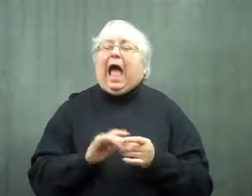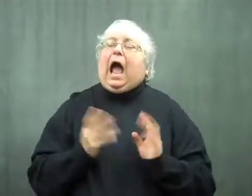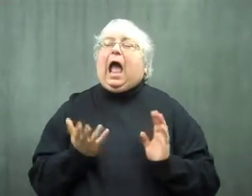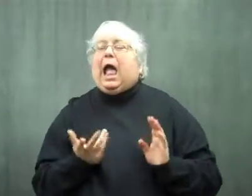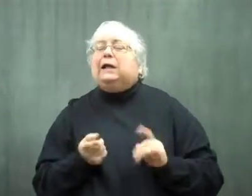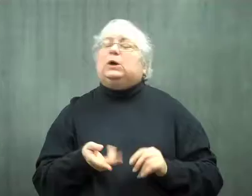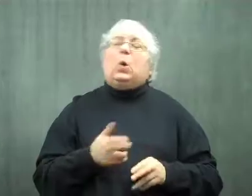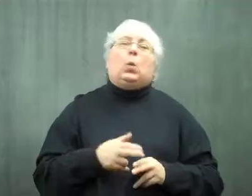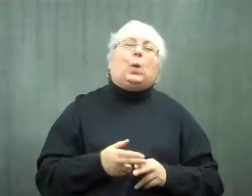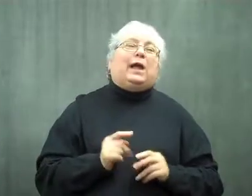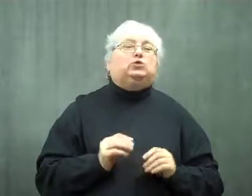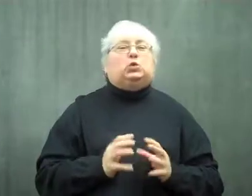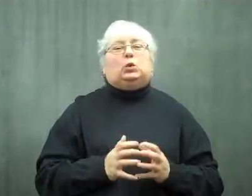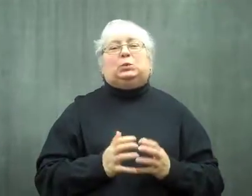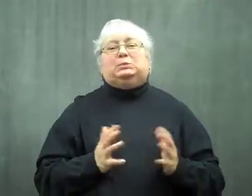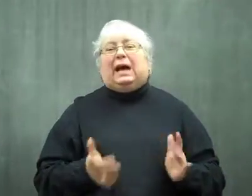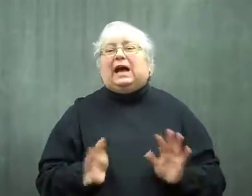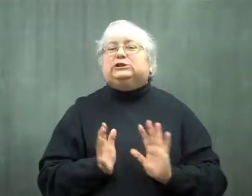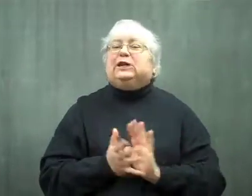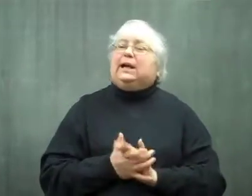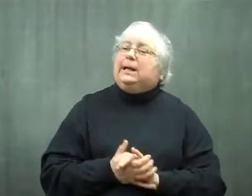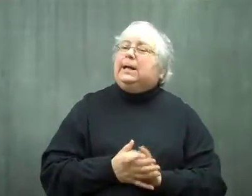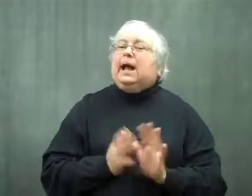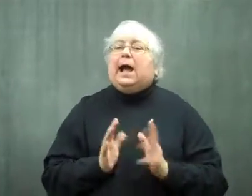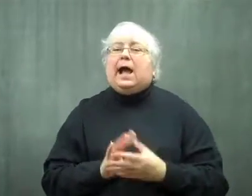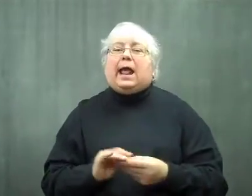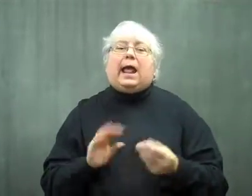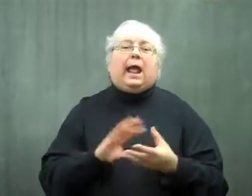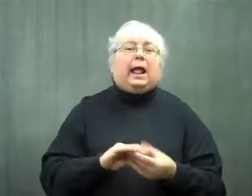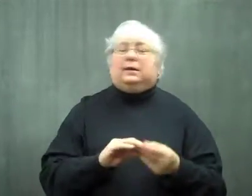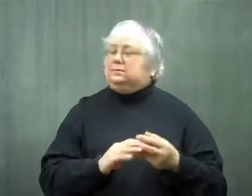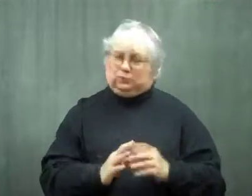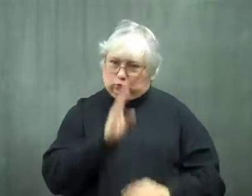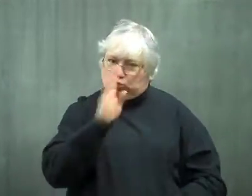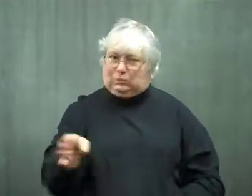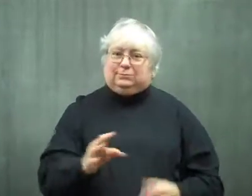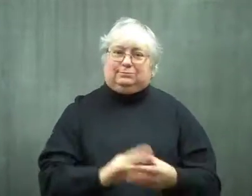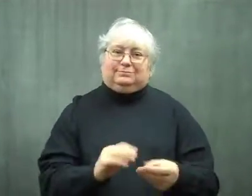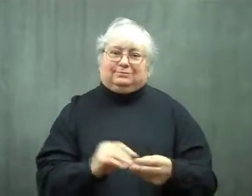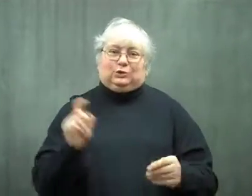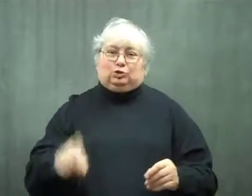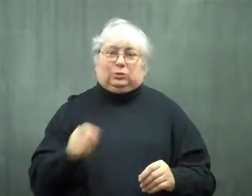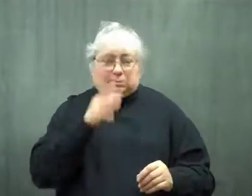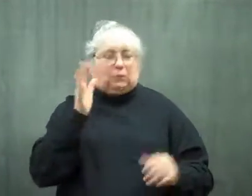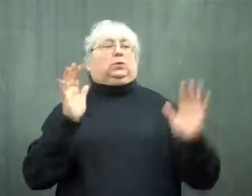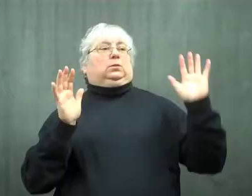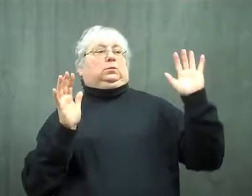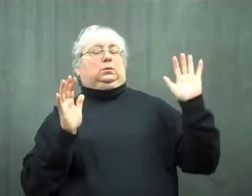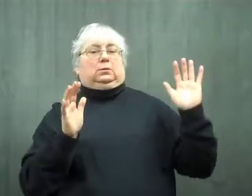They shouldn't try to minimize it, saying the child weighs a little too much.